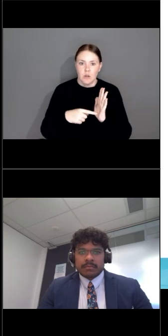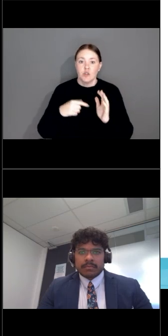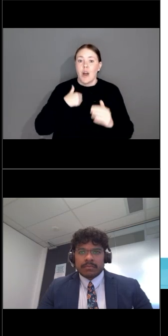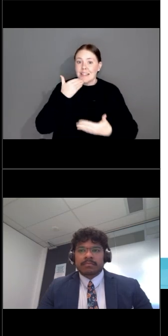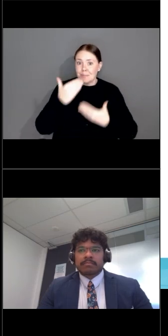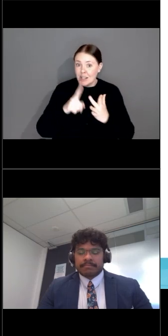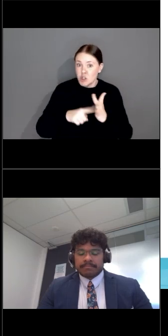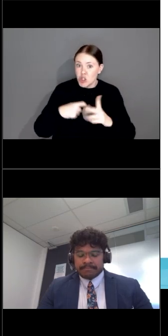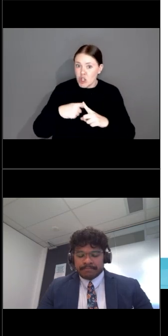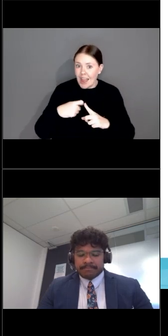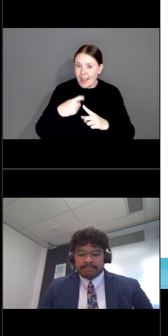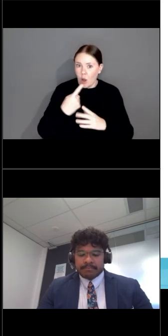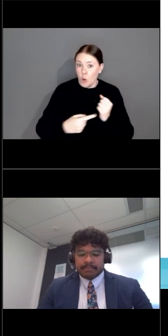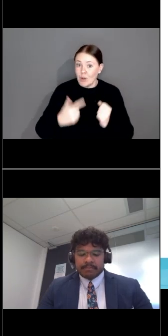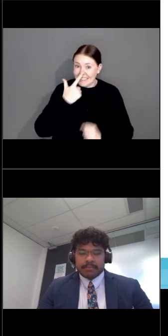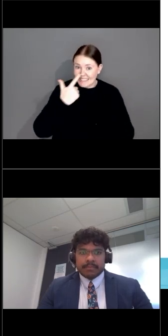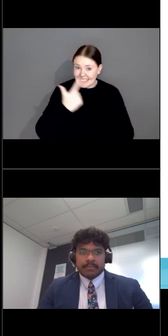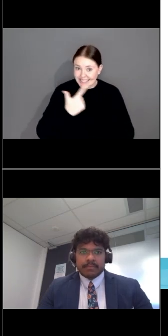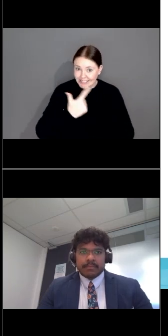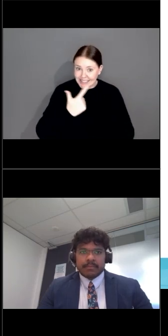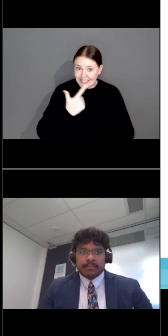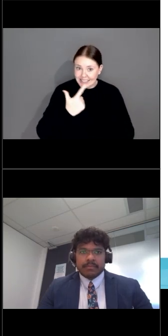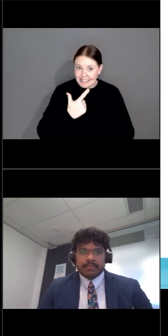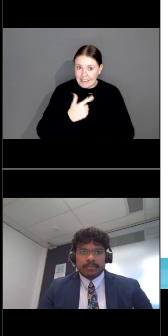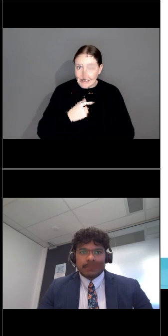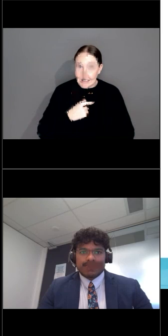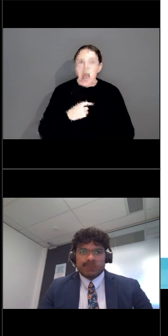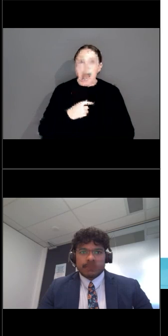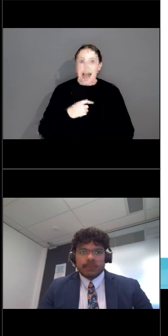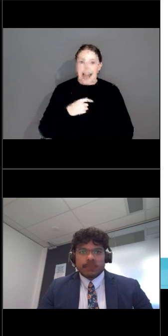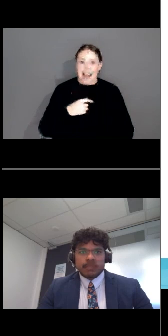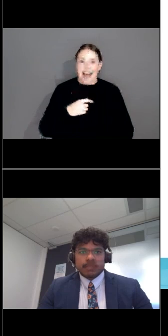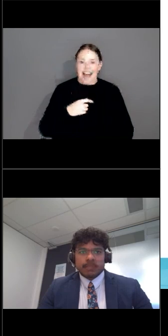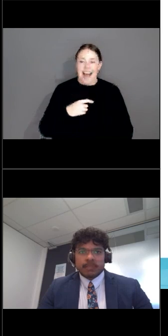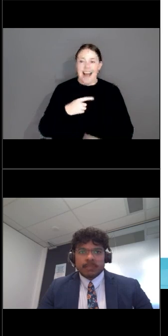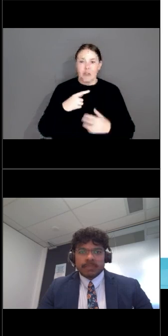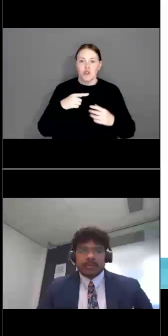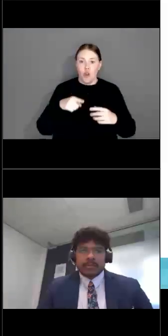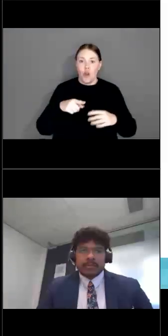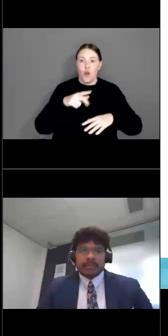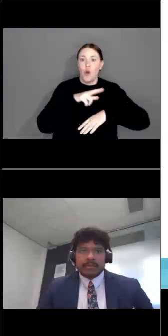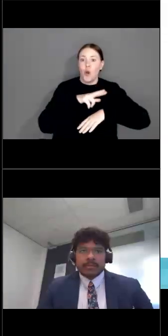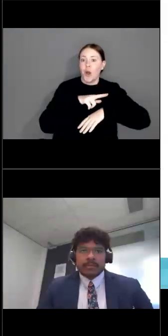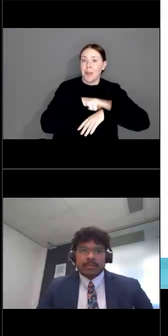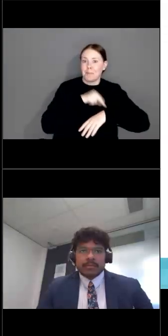Queensland Police Service that meant they realize they needed to spend more time to really break